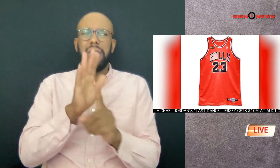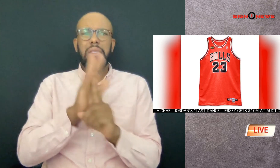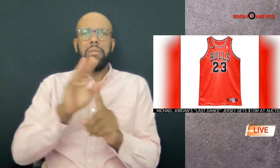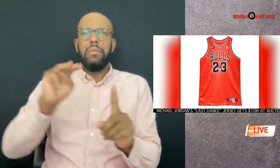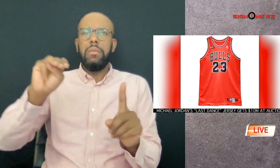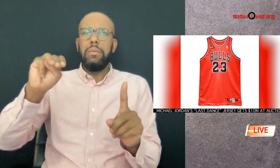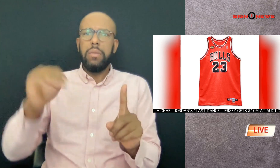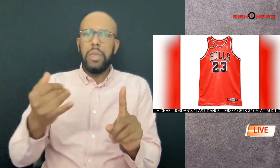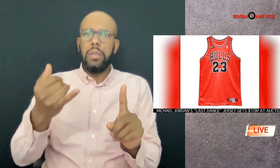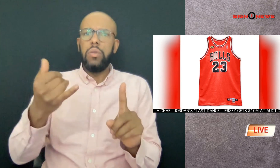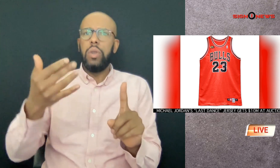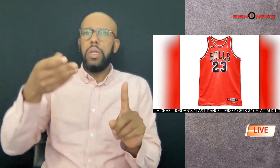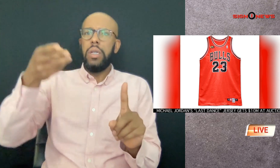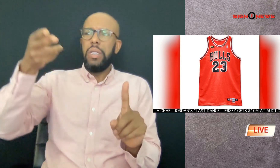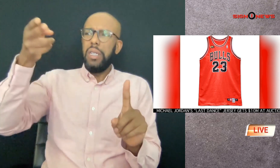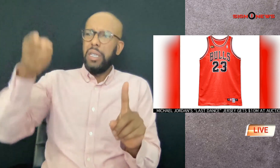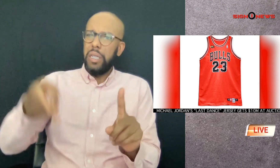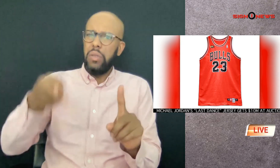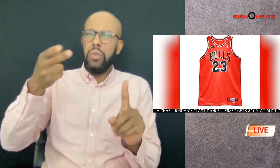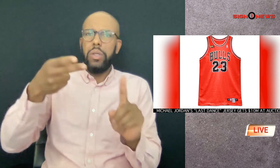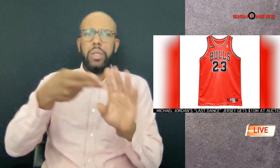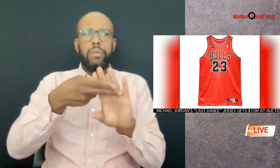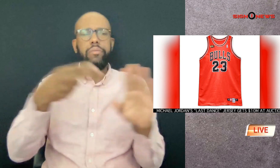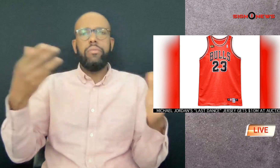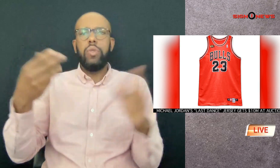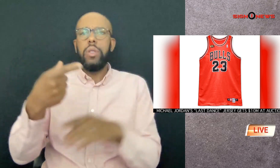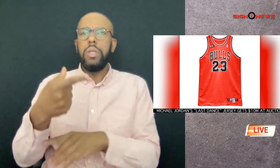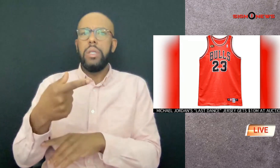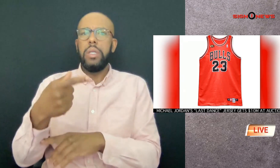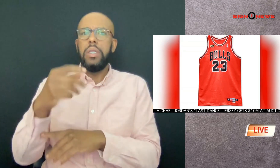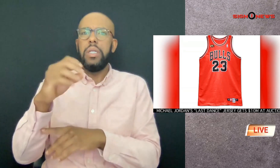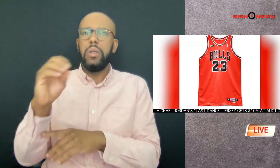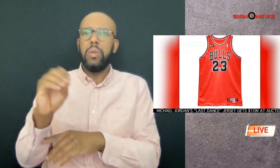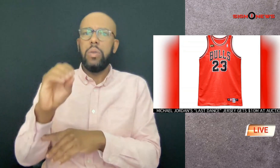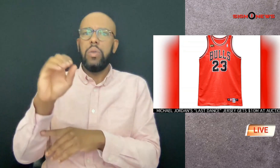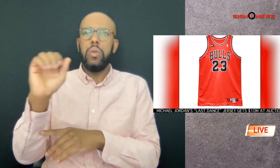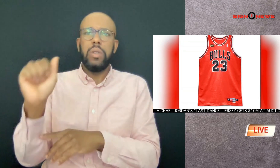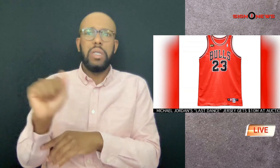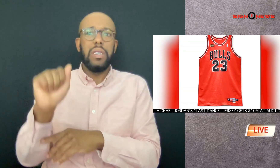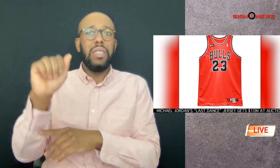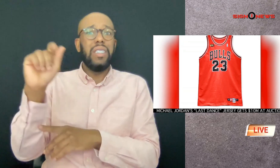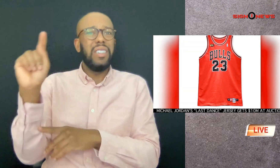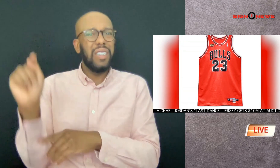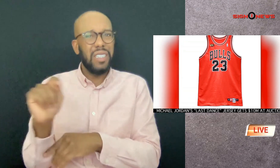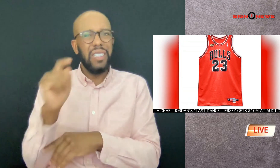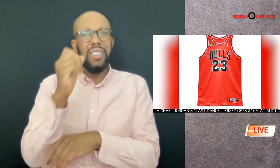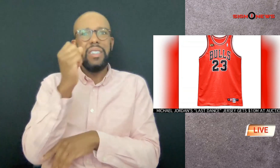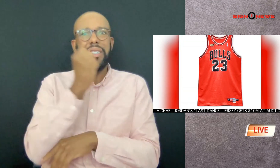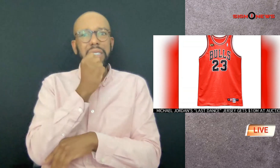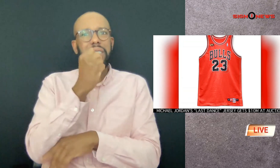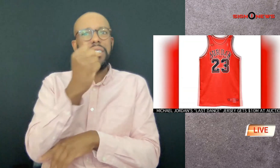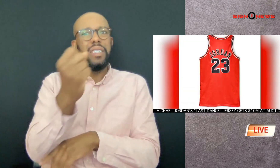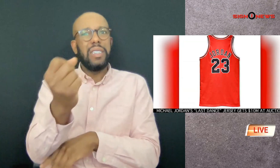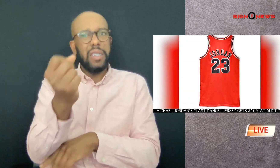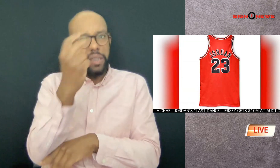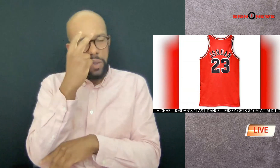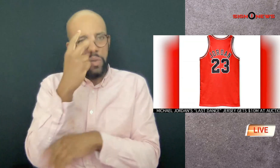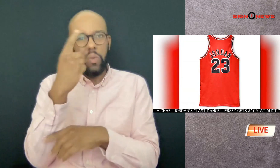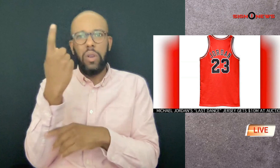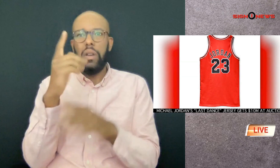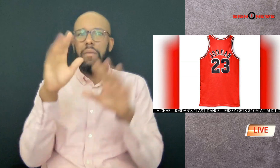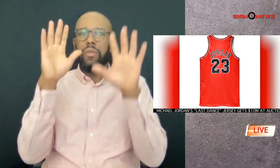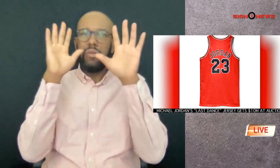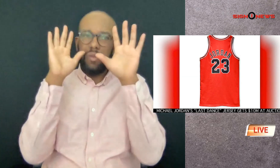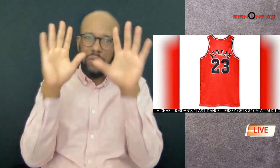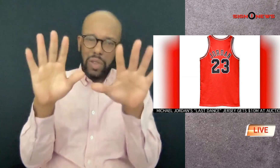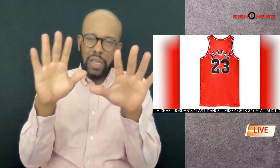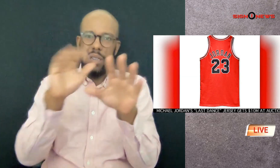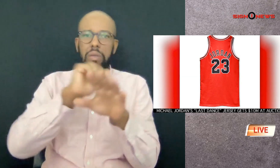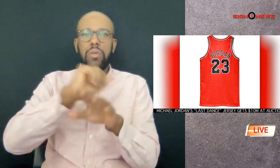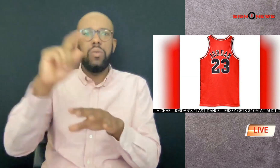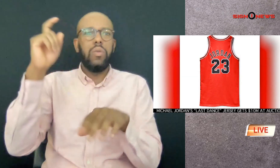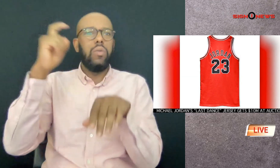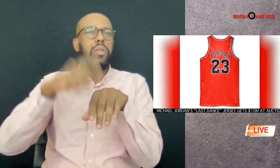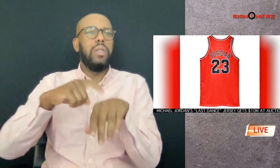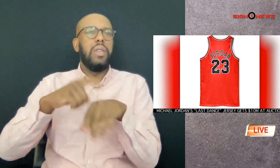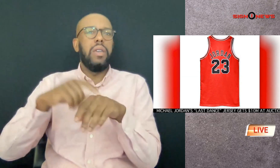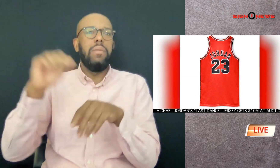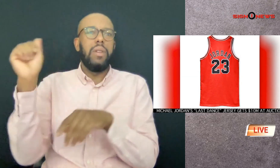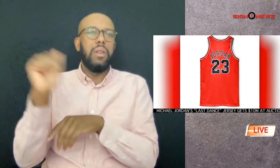Sotheby's says it solidifies Michael Jordan as the undisputed GOAT greatest of all time